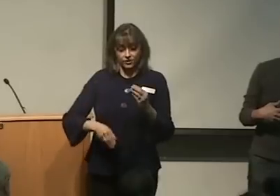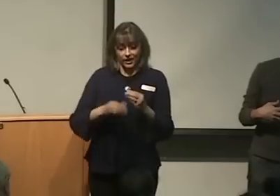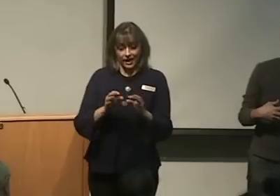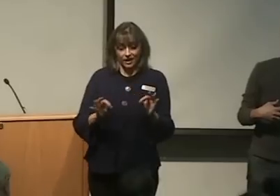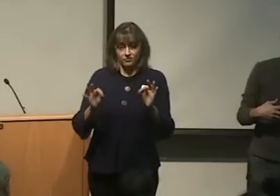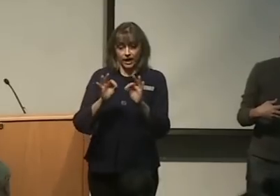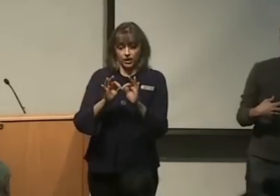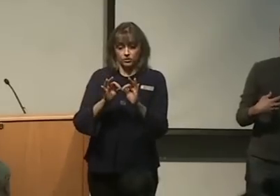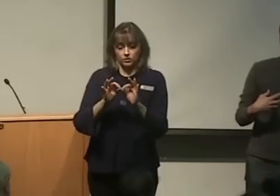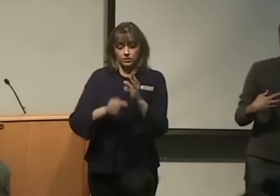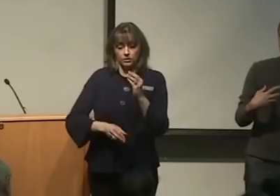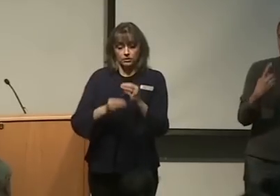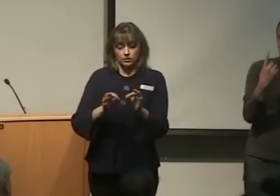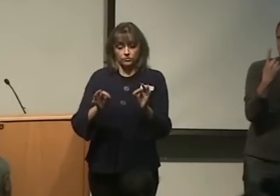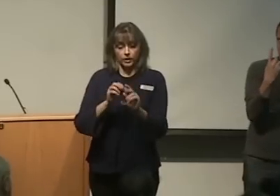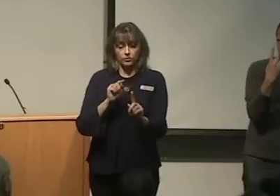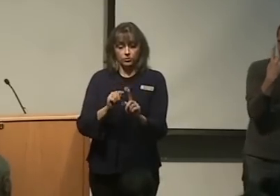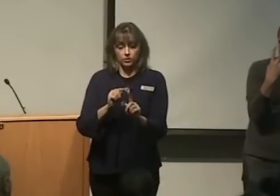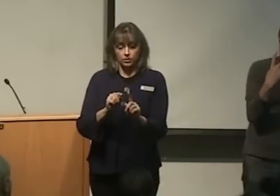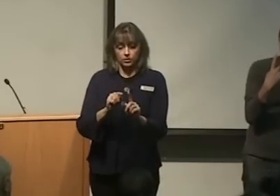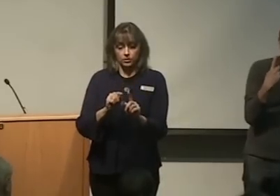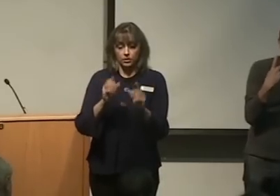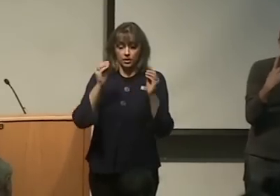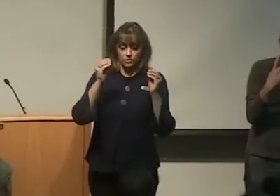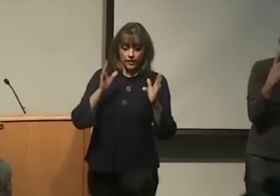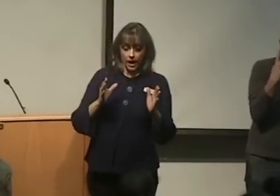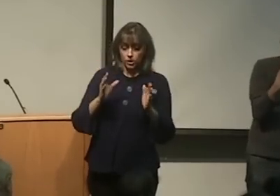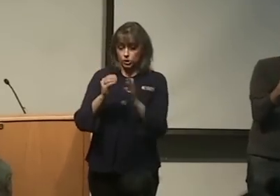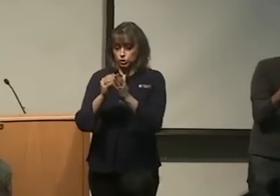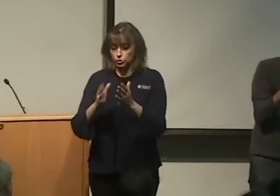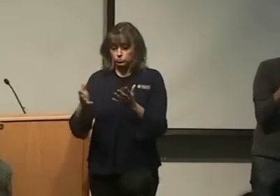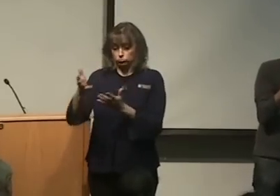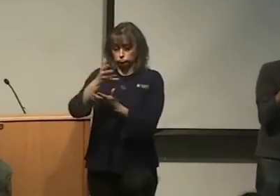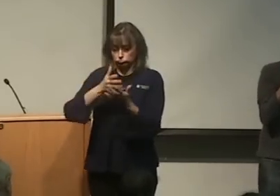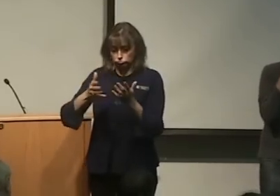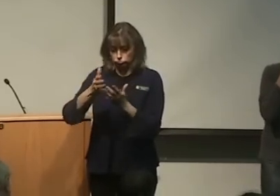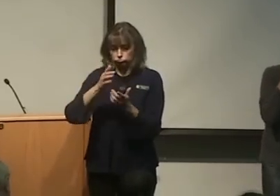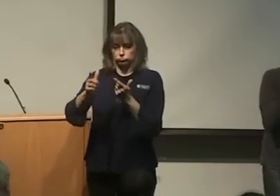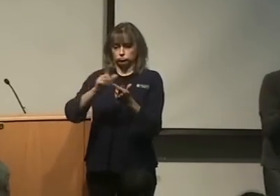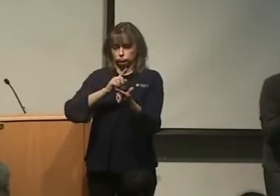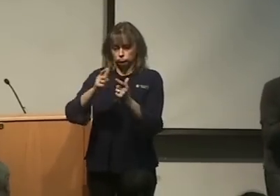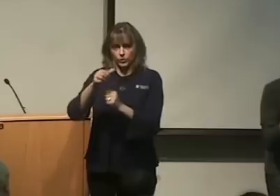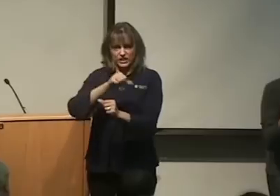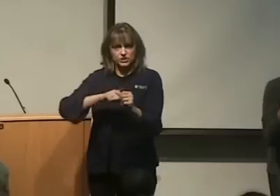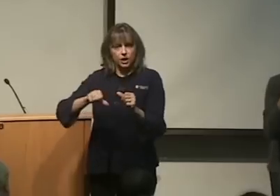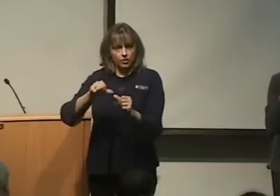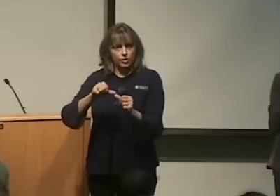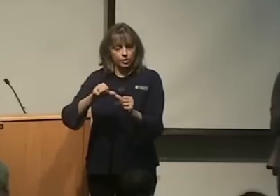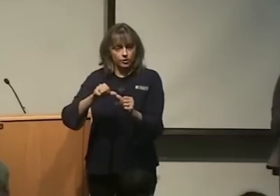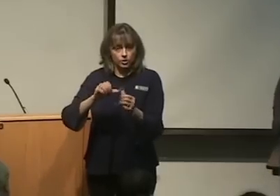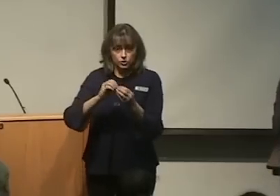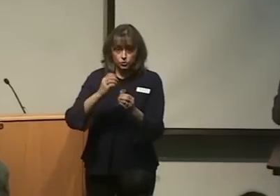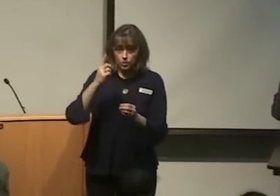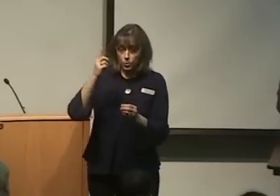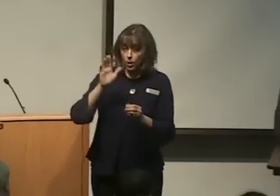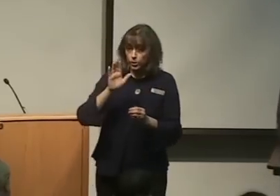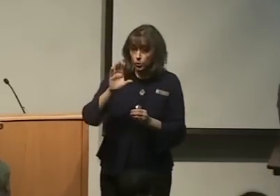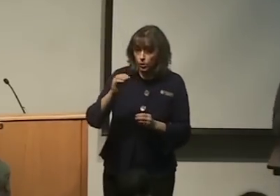So key idea number one, your job and our job is to maximize the student-faculty interaction,